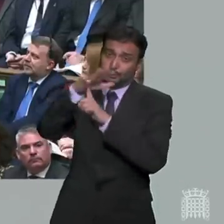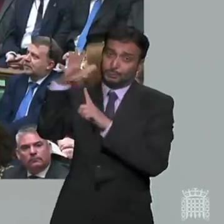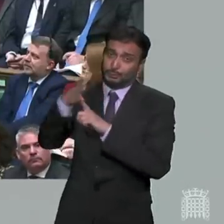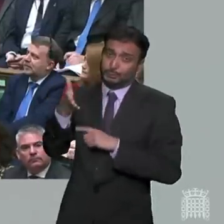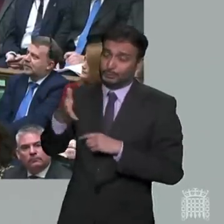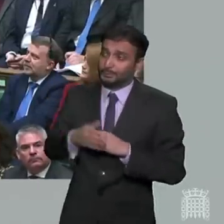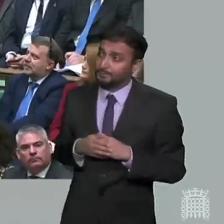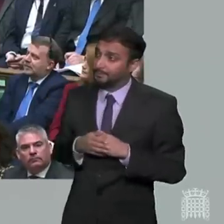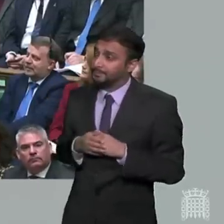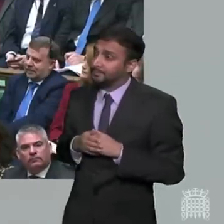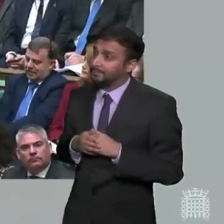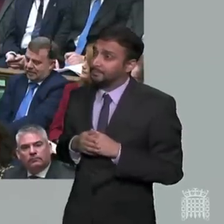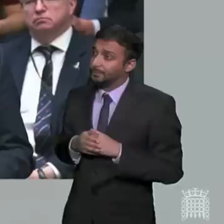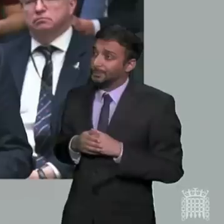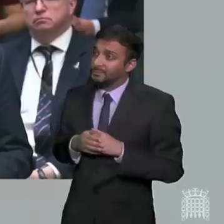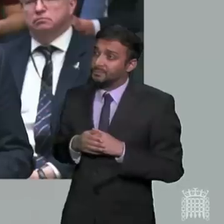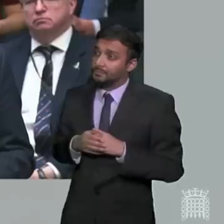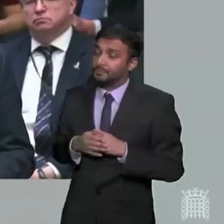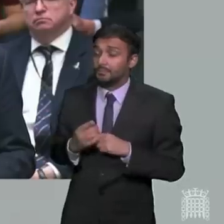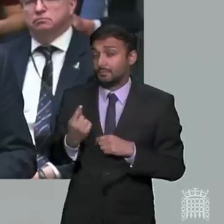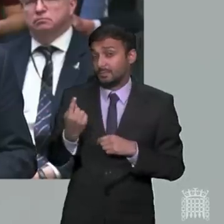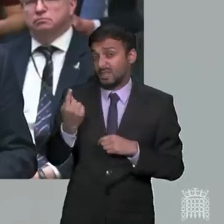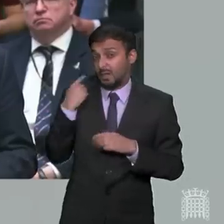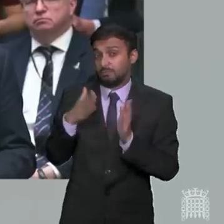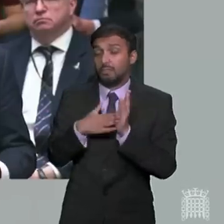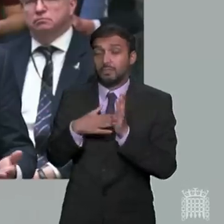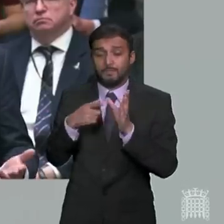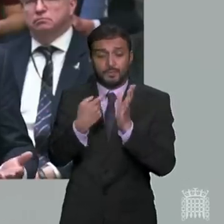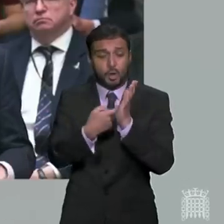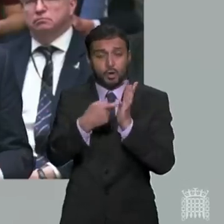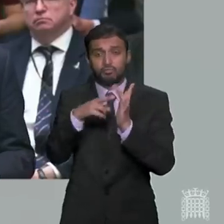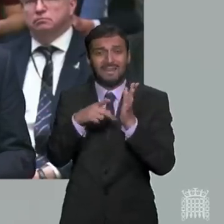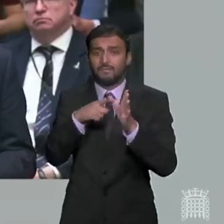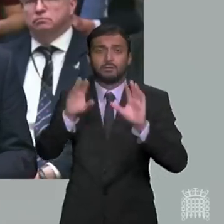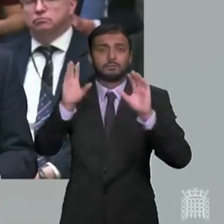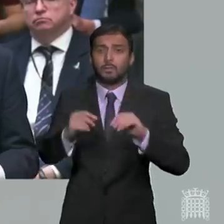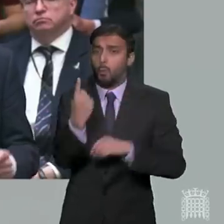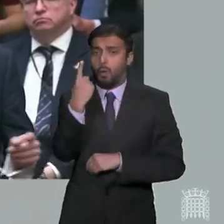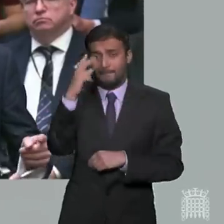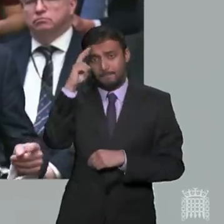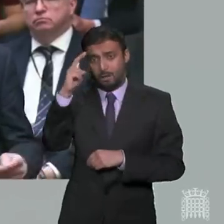Last month, Arriva stopped the only bus between Selby and Doncaster, meaning that 40 Selby